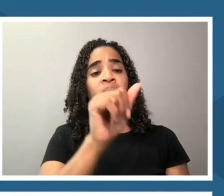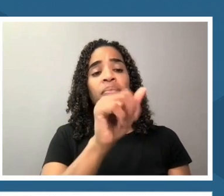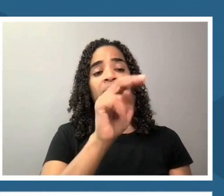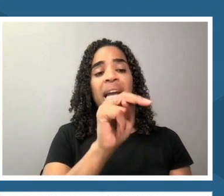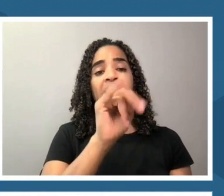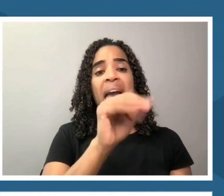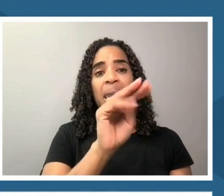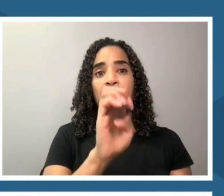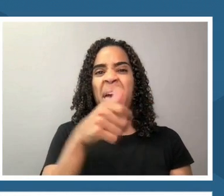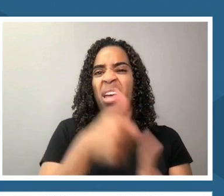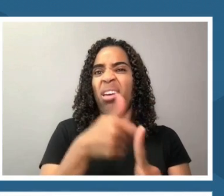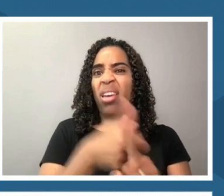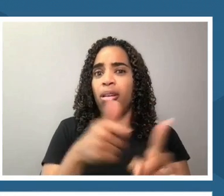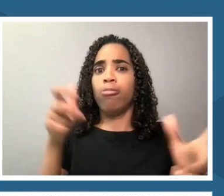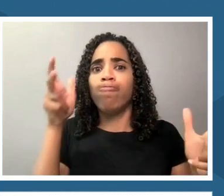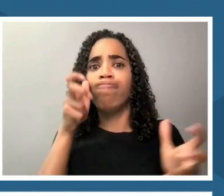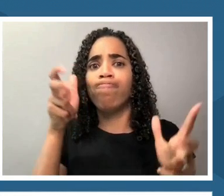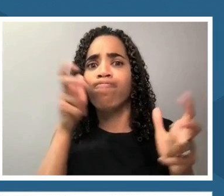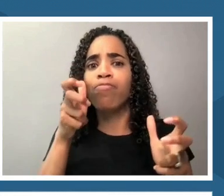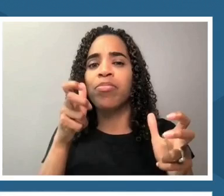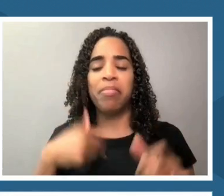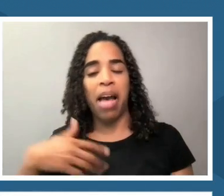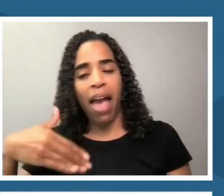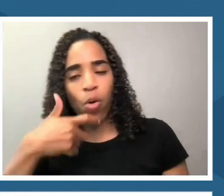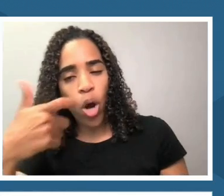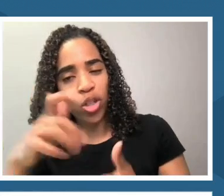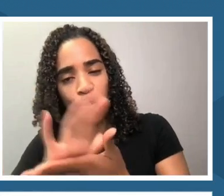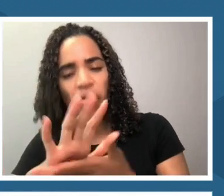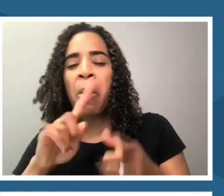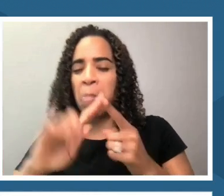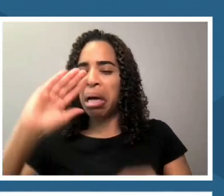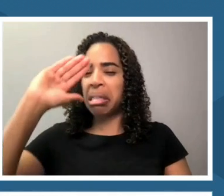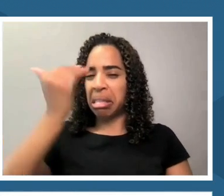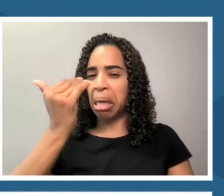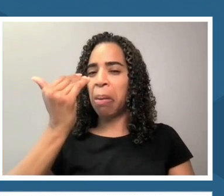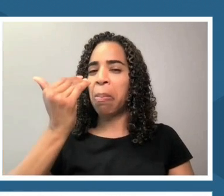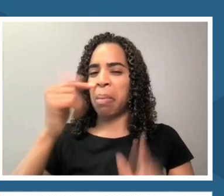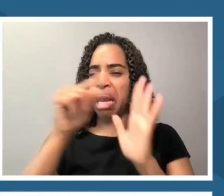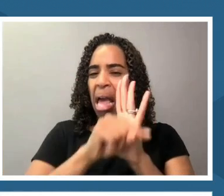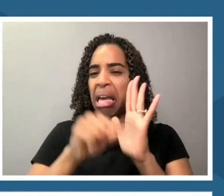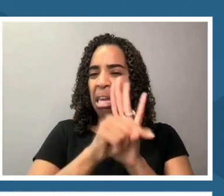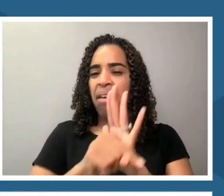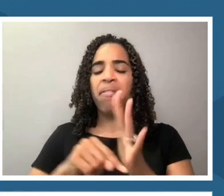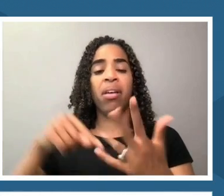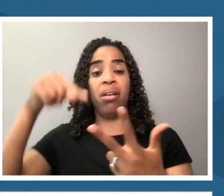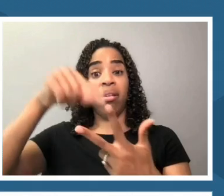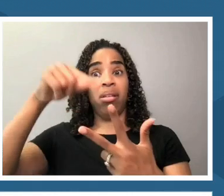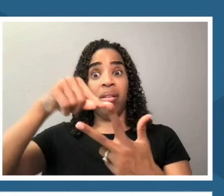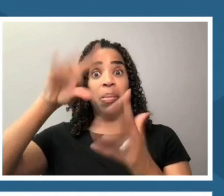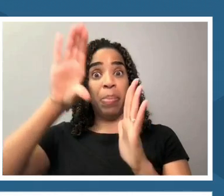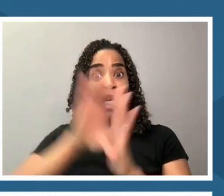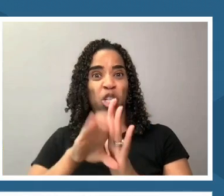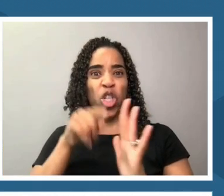right or supposed to be in the villain i haven't seen the films especially in the middle one she has this sinister